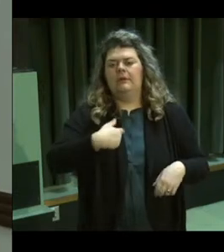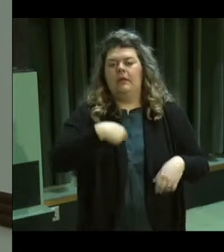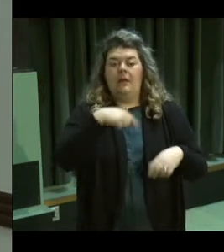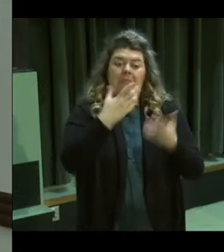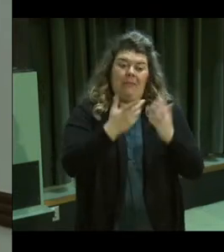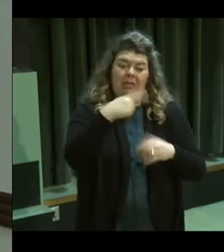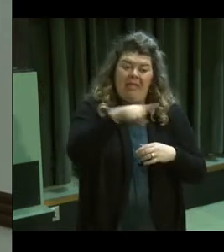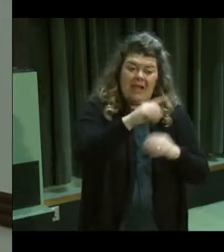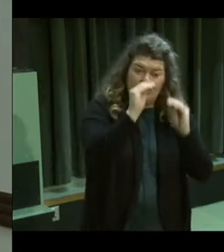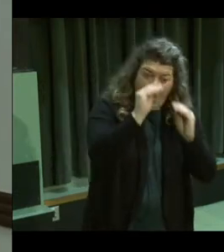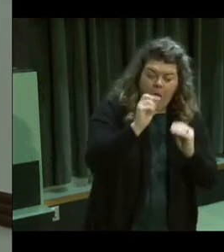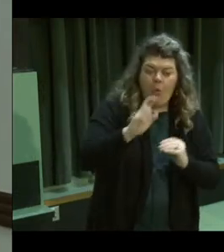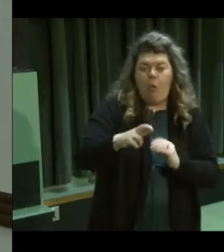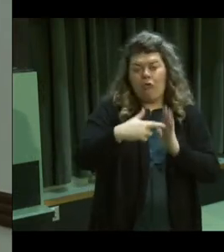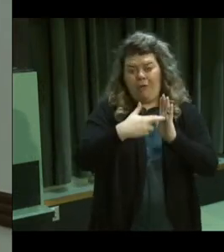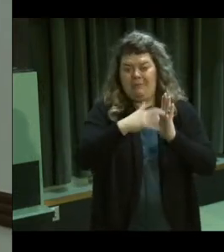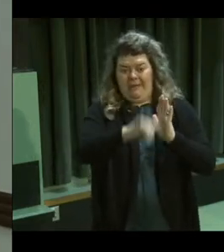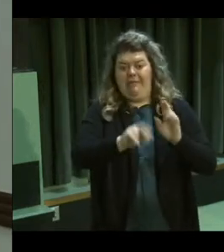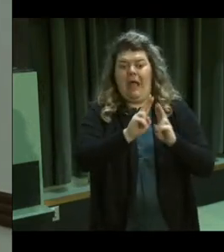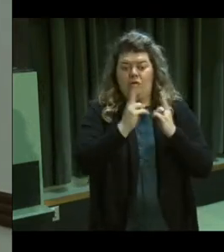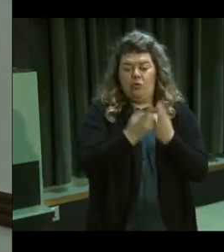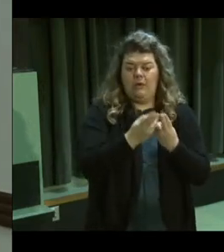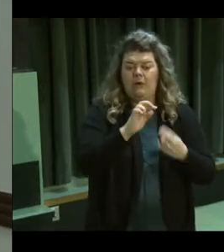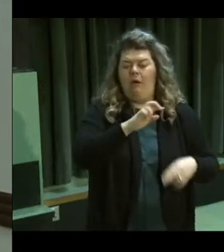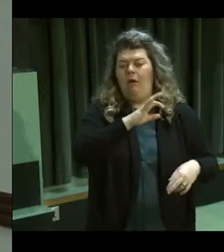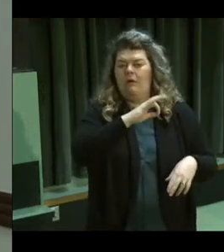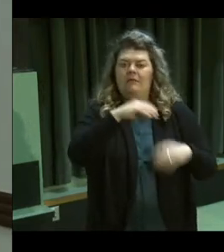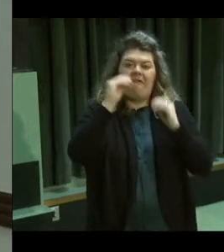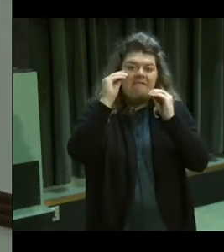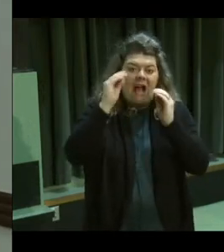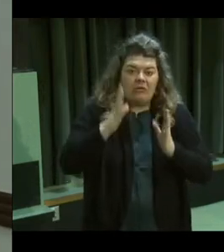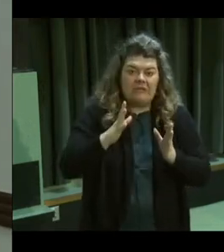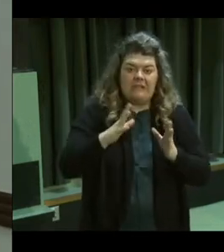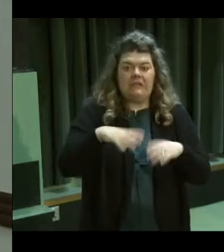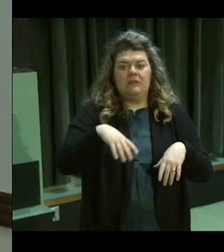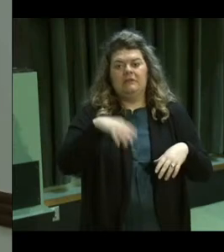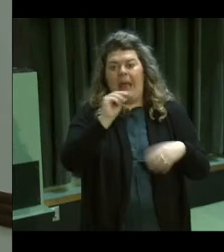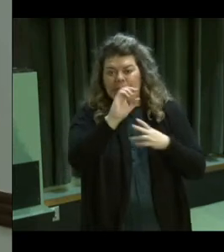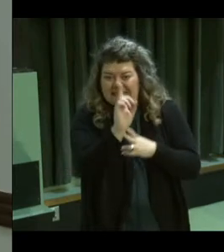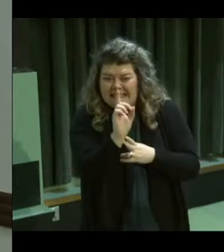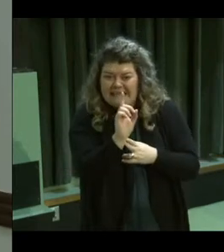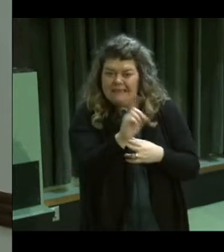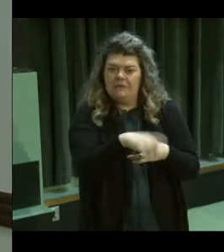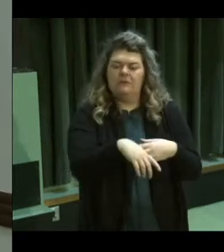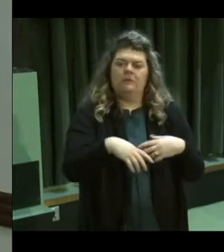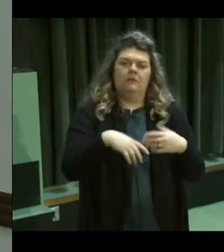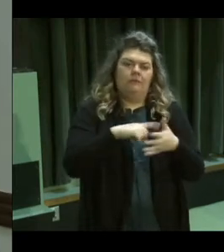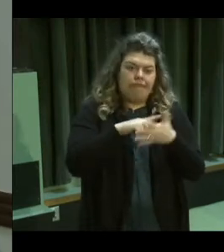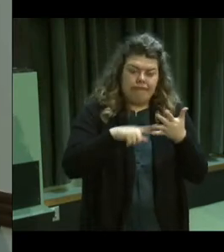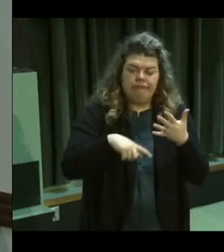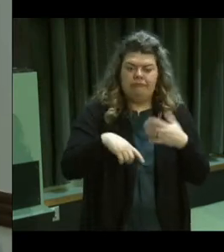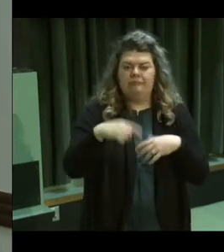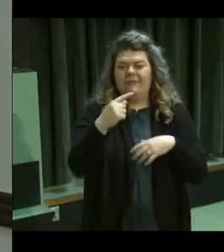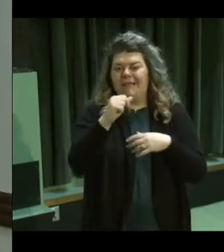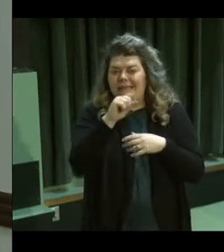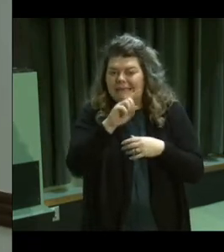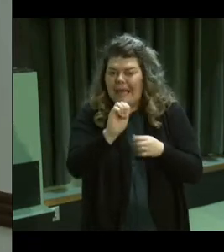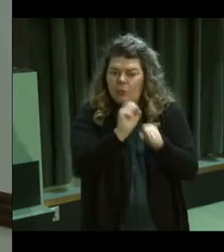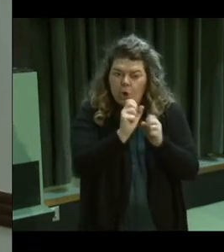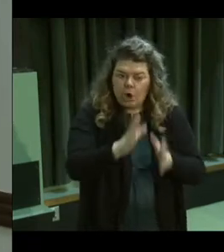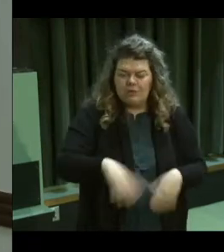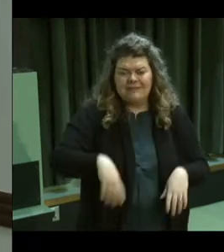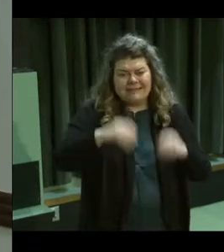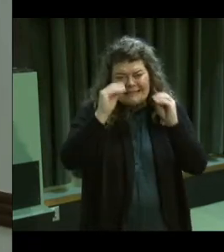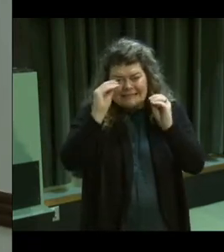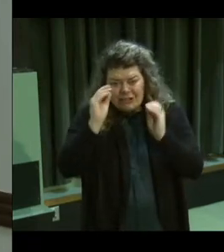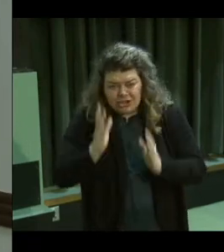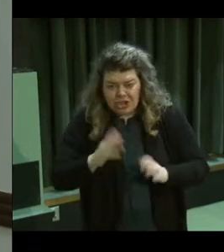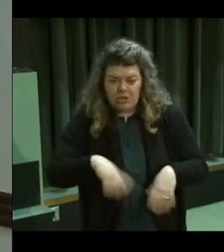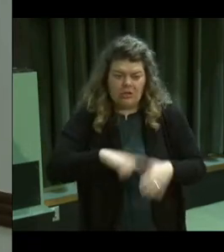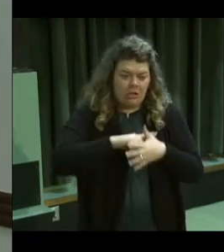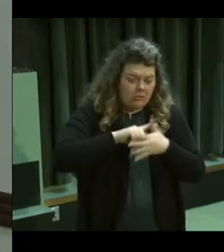either taught or represented